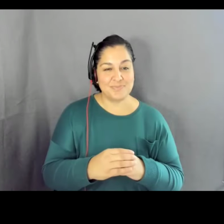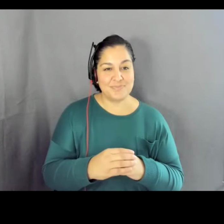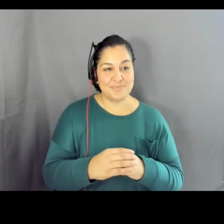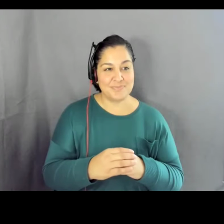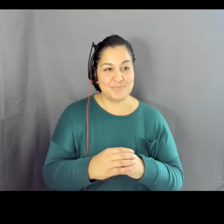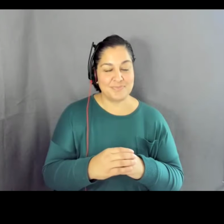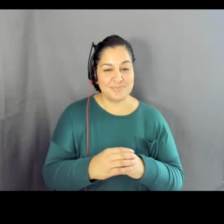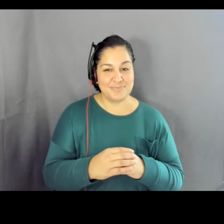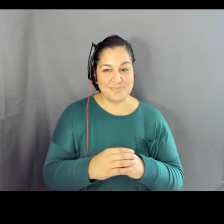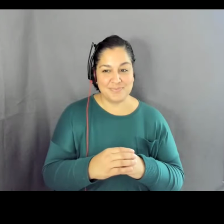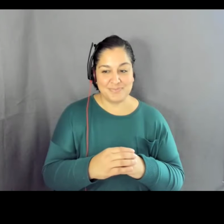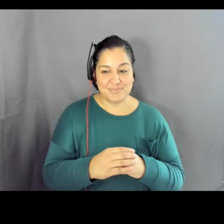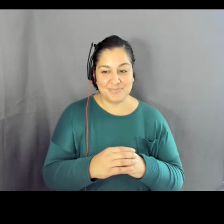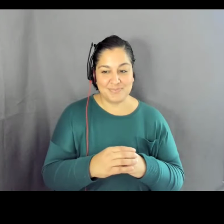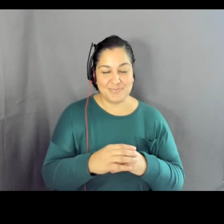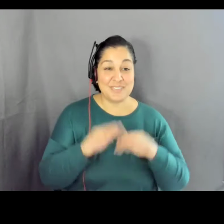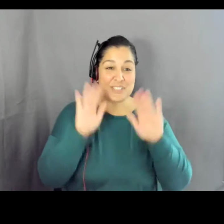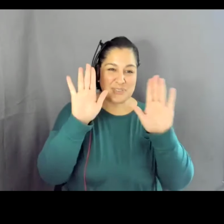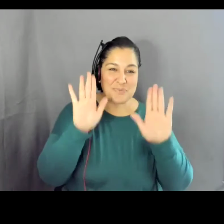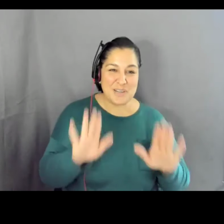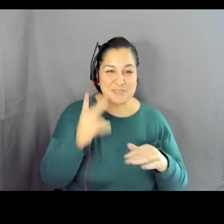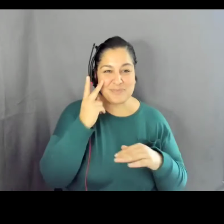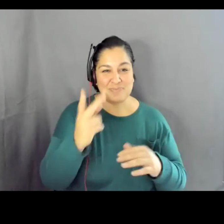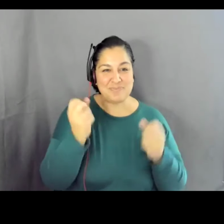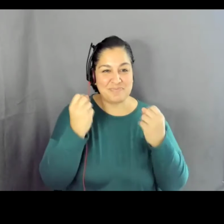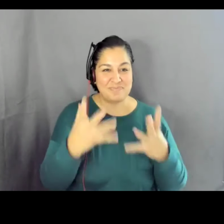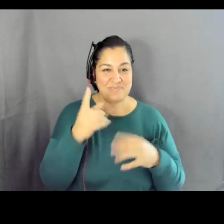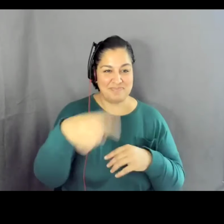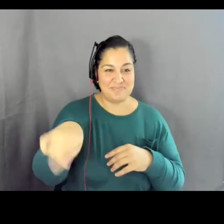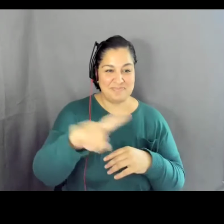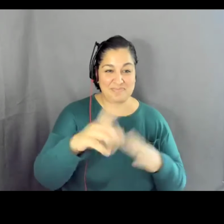It's wonderful to see so many of you here, from all over.